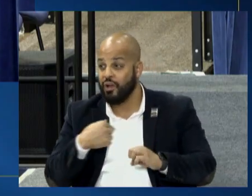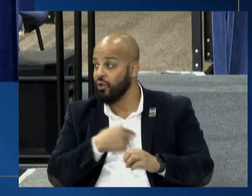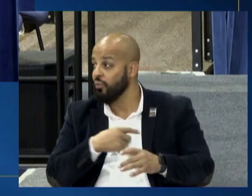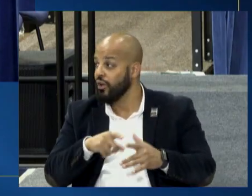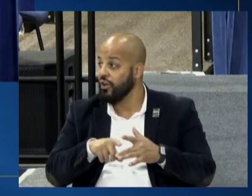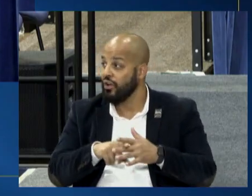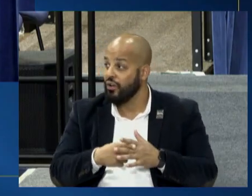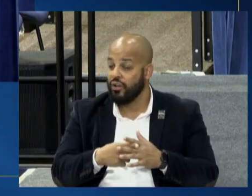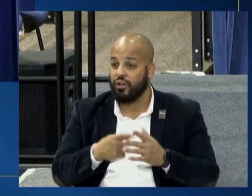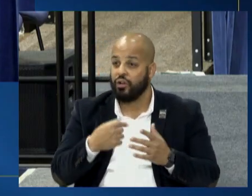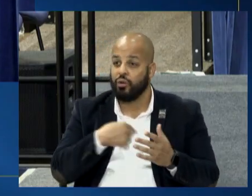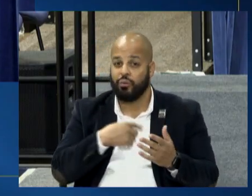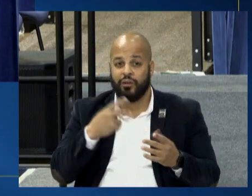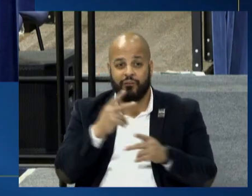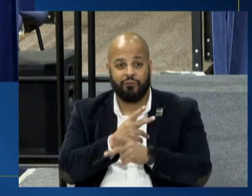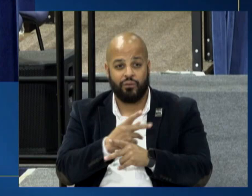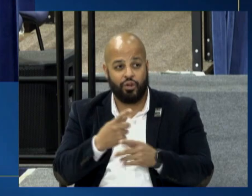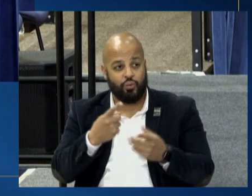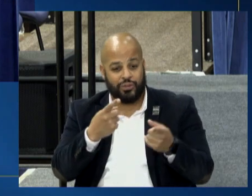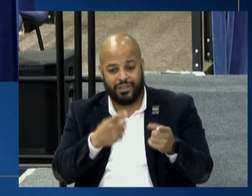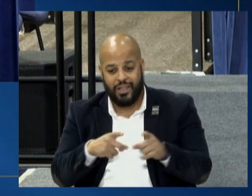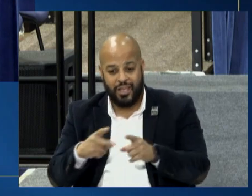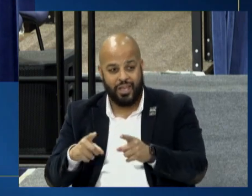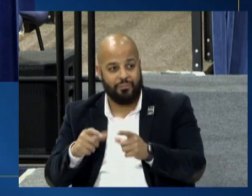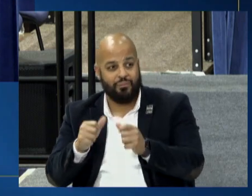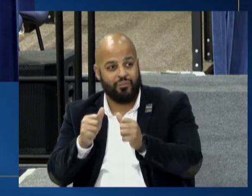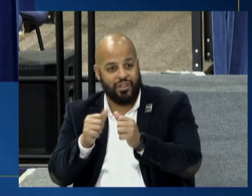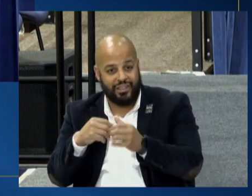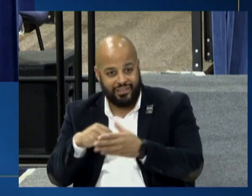what's happening across our sister agencies? What are -- where are their investments? And